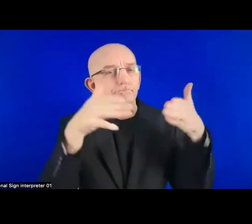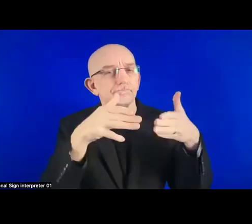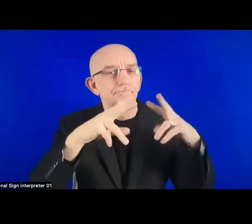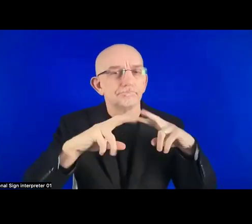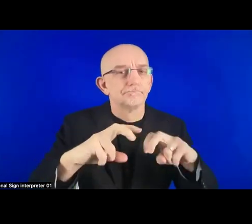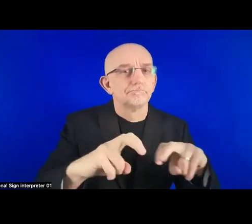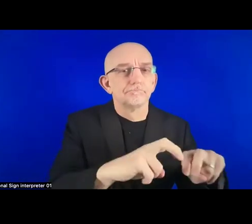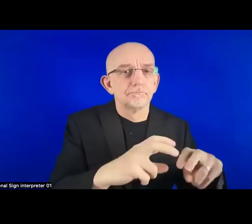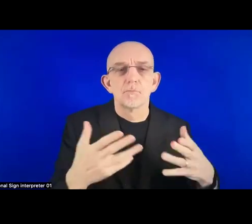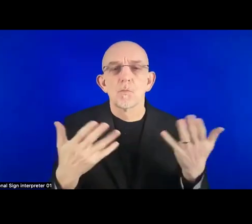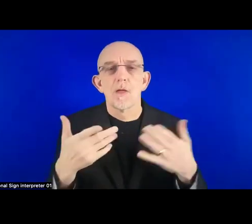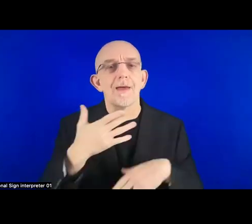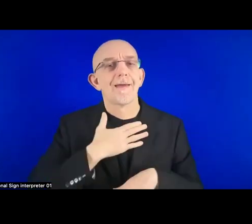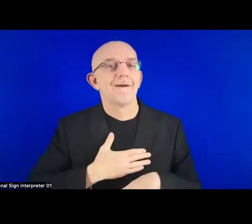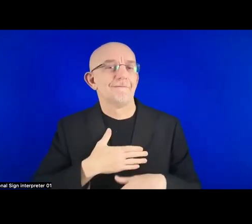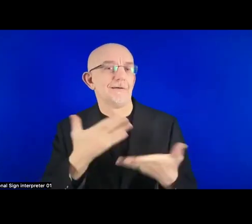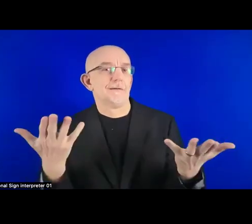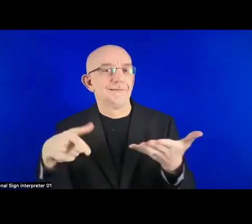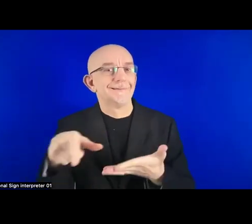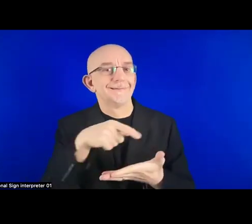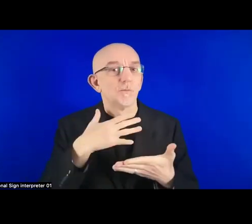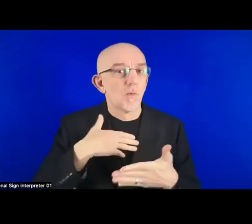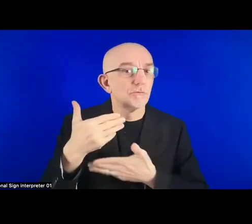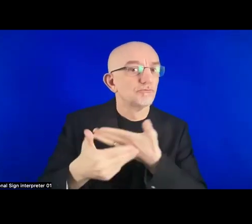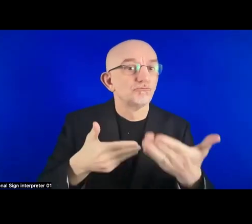our secondment organisation partners in the project about the opportunities that